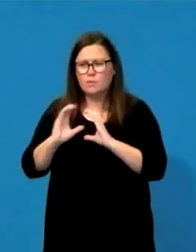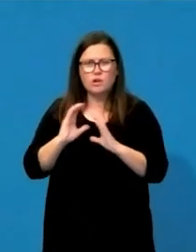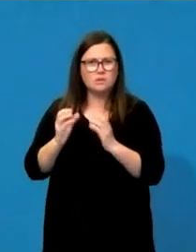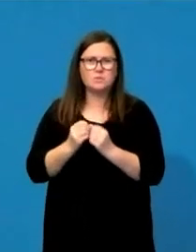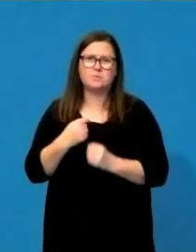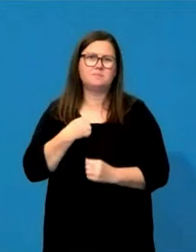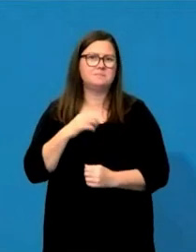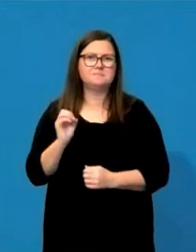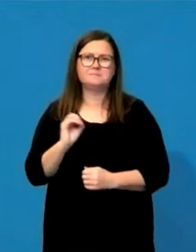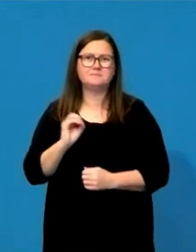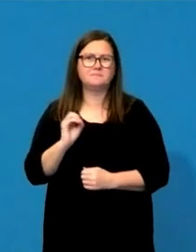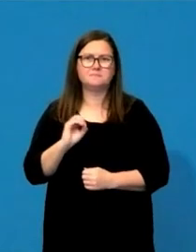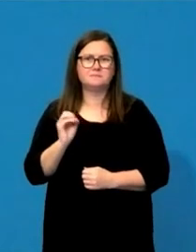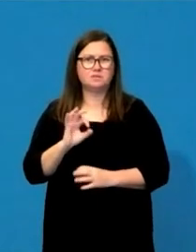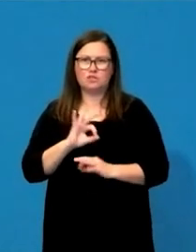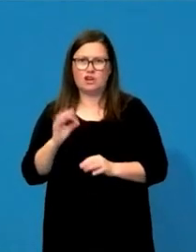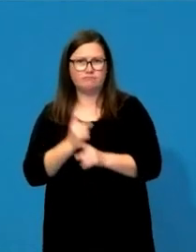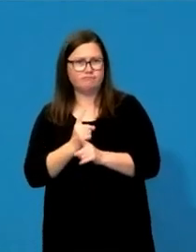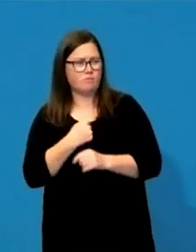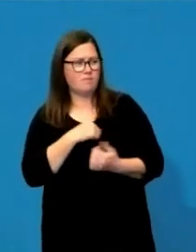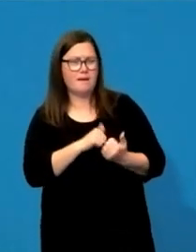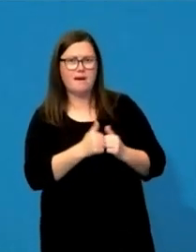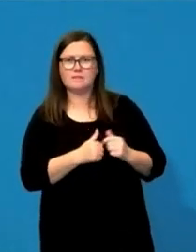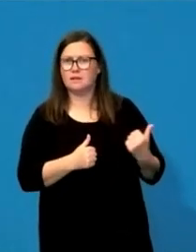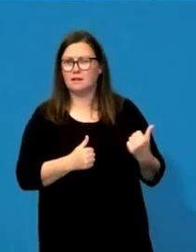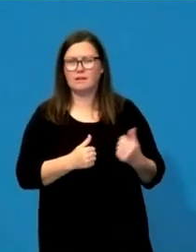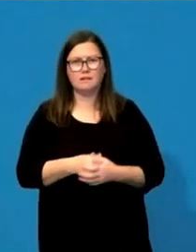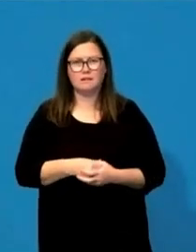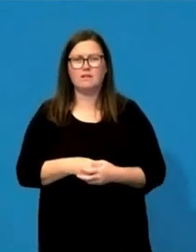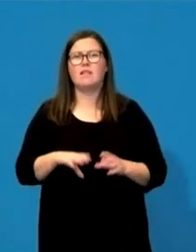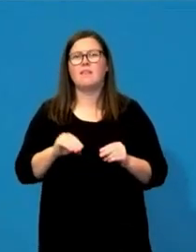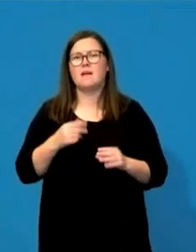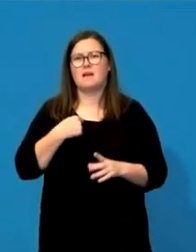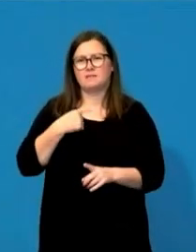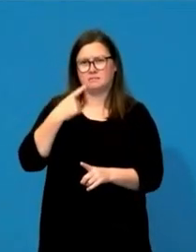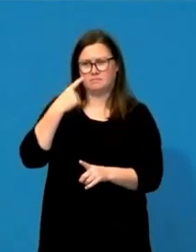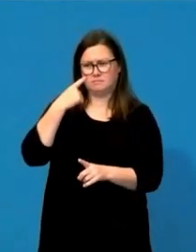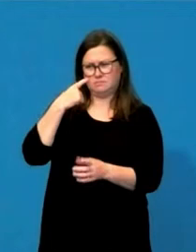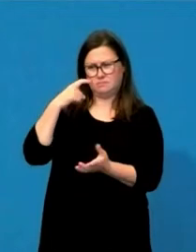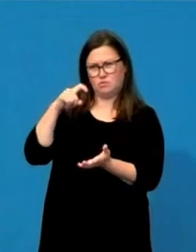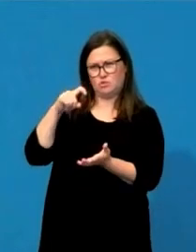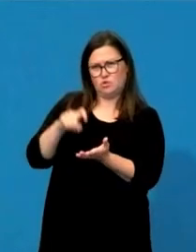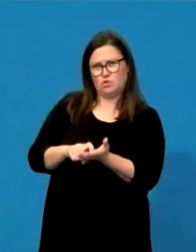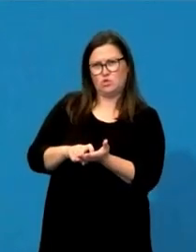And then [REDACTED], we noticed his - yeah, same time, around two years ago.